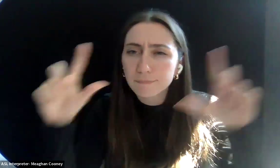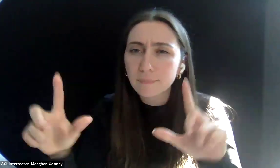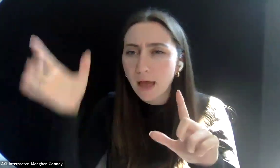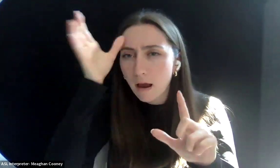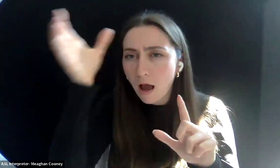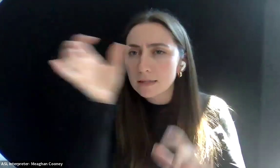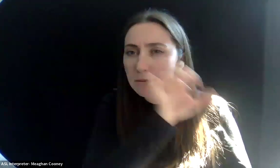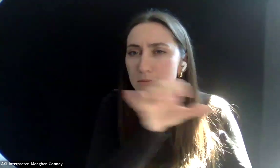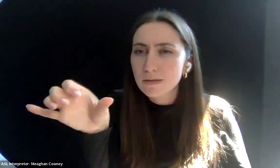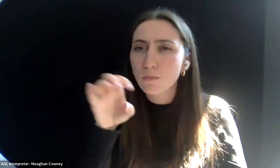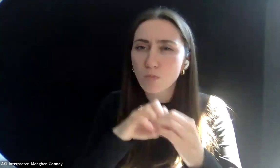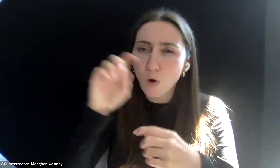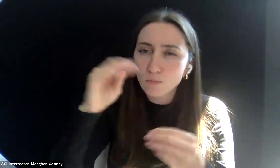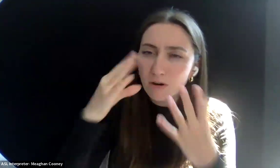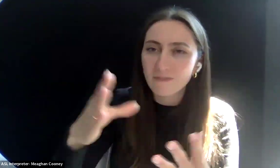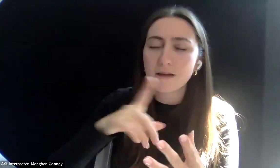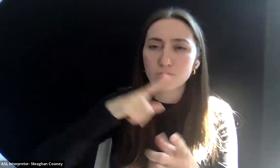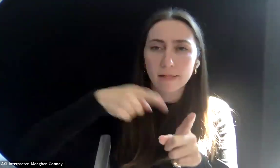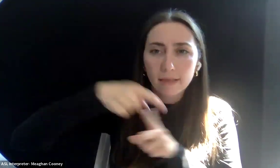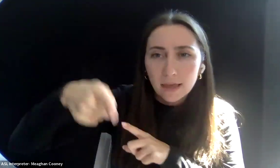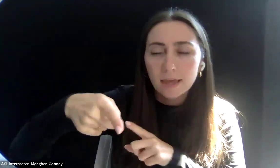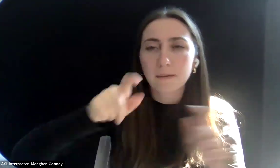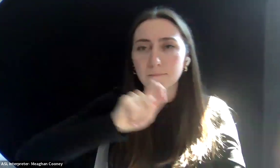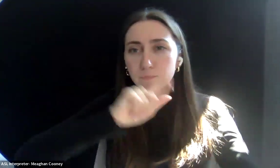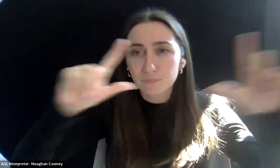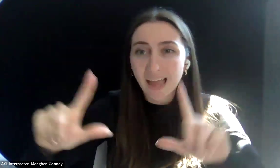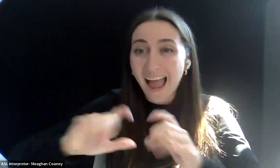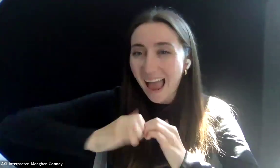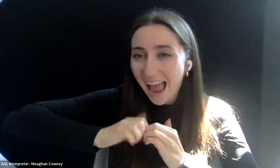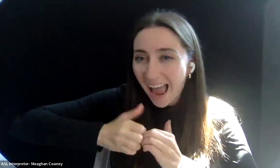more of a prescriptive framework for how an EIR project can